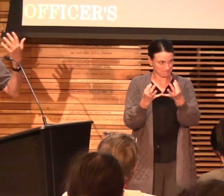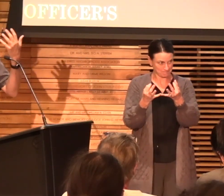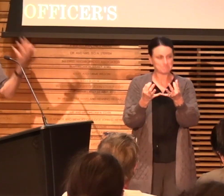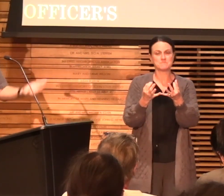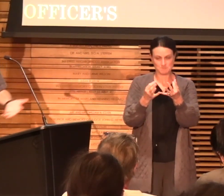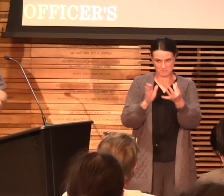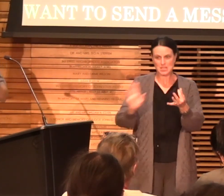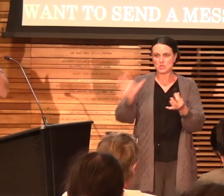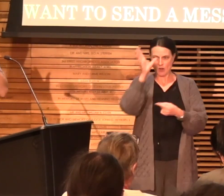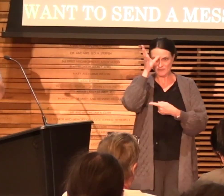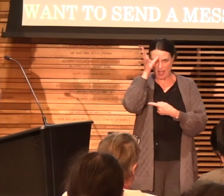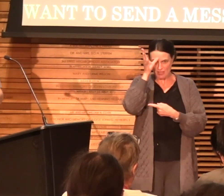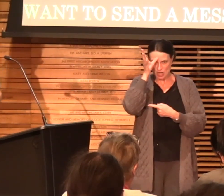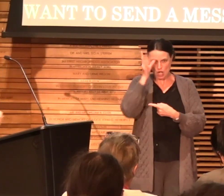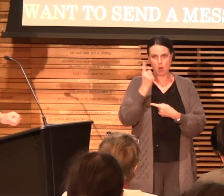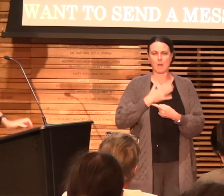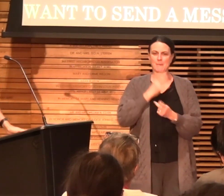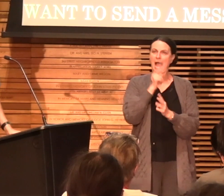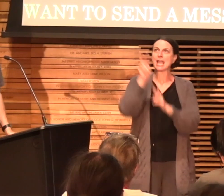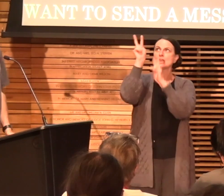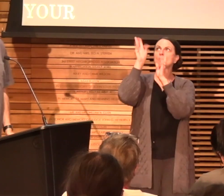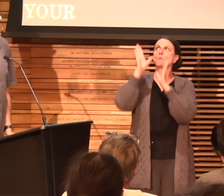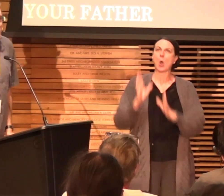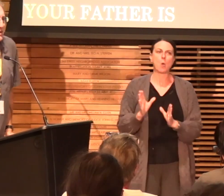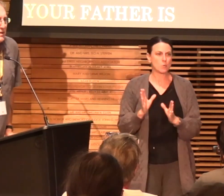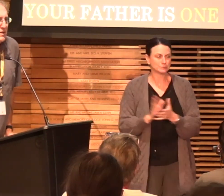your father is one of my heroes." And,